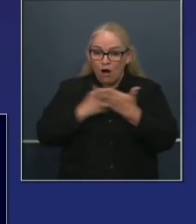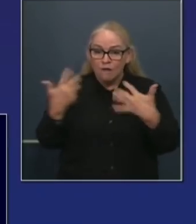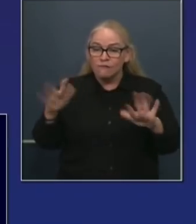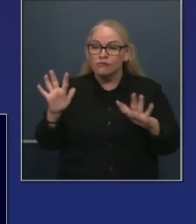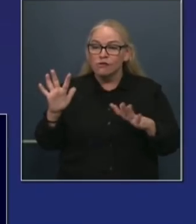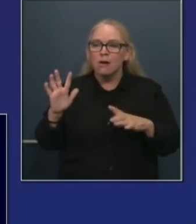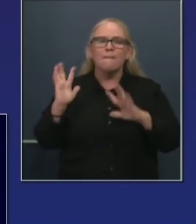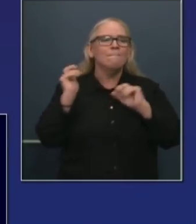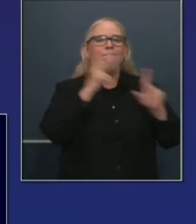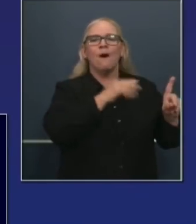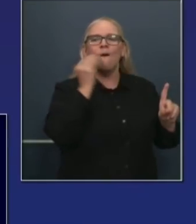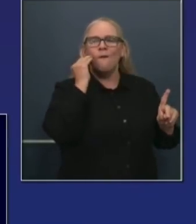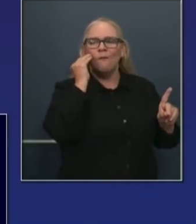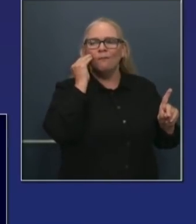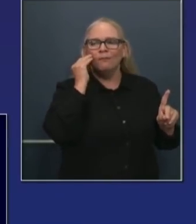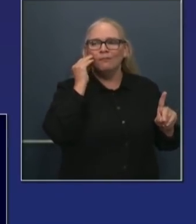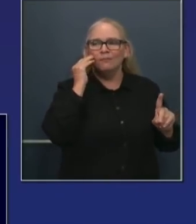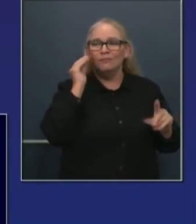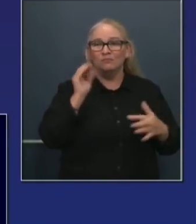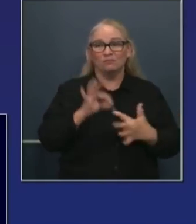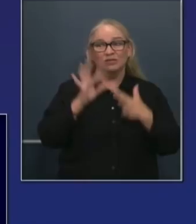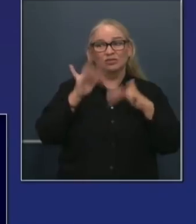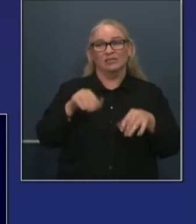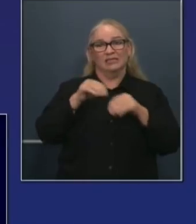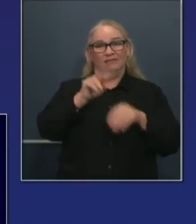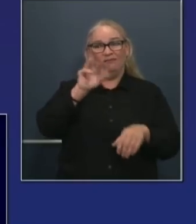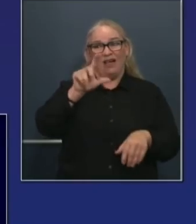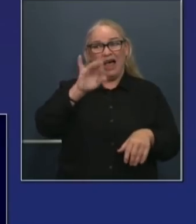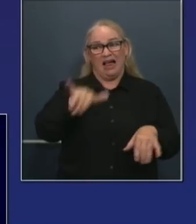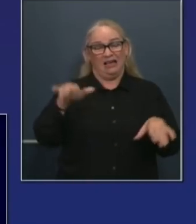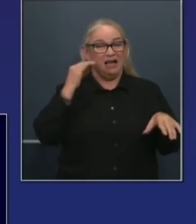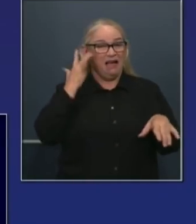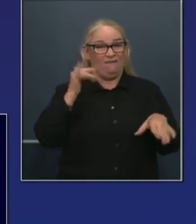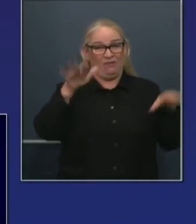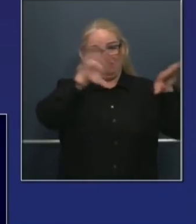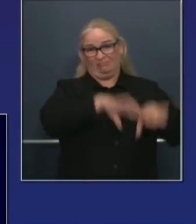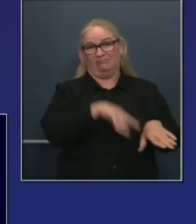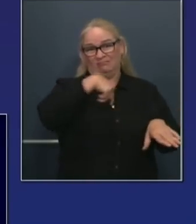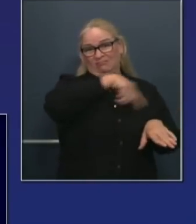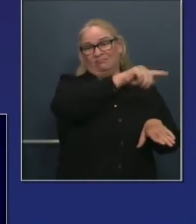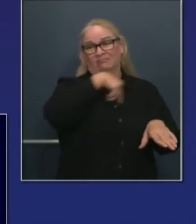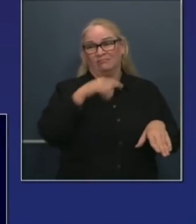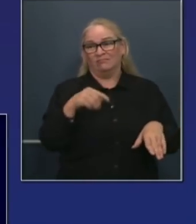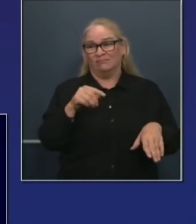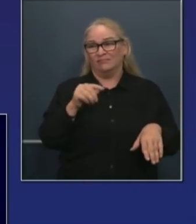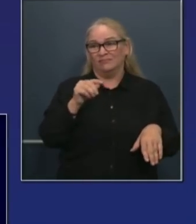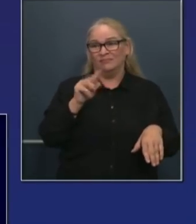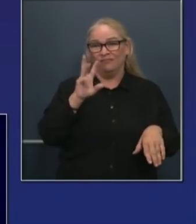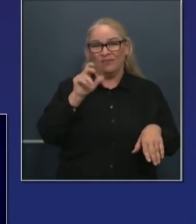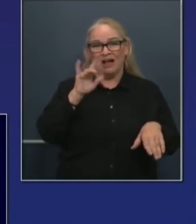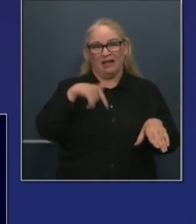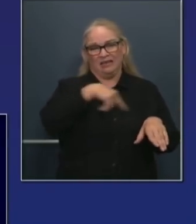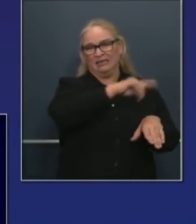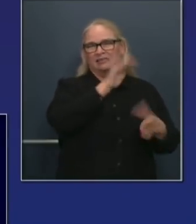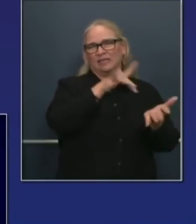TEMPORARY HOUSING IN THE WORK FORCE AND A LOT DOWN IN MONTEREY AND INCREASINGLY ON